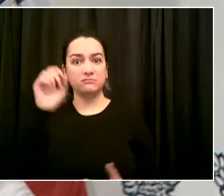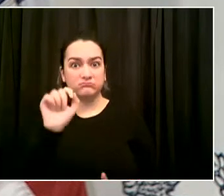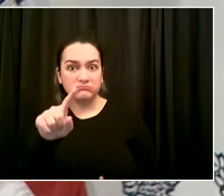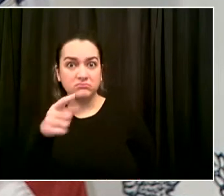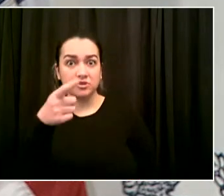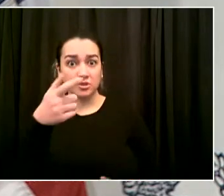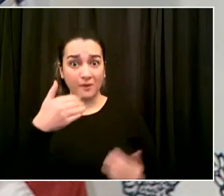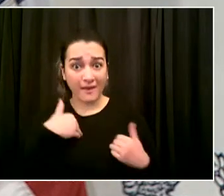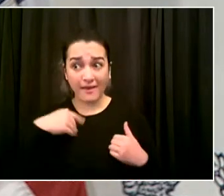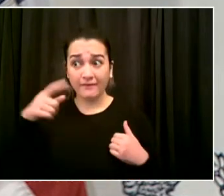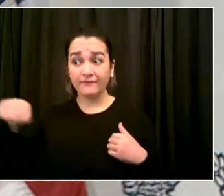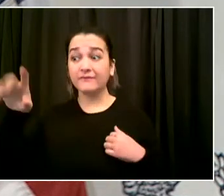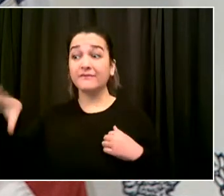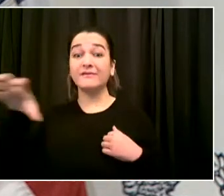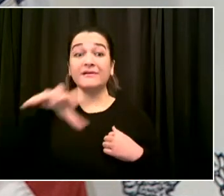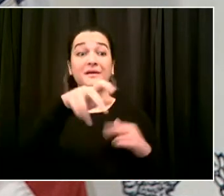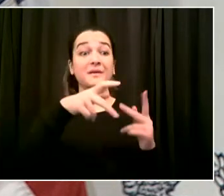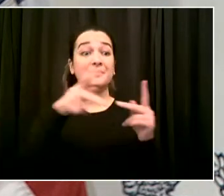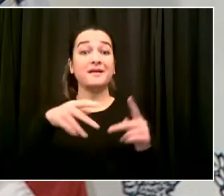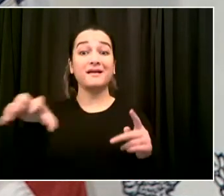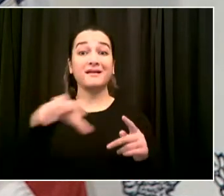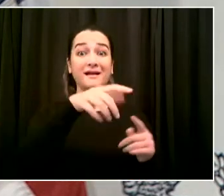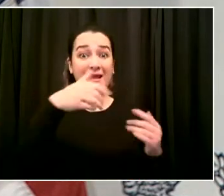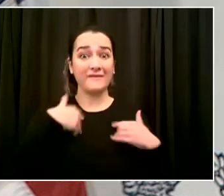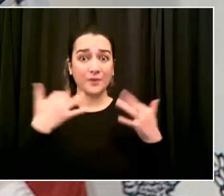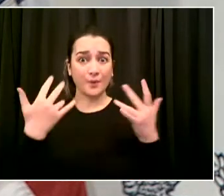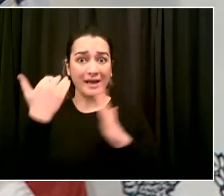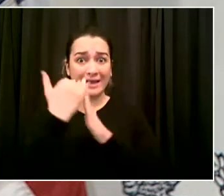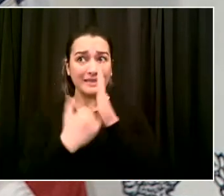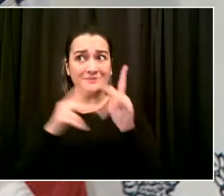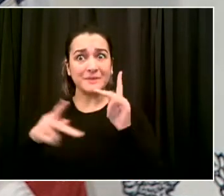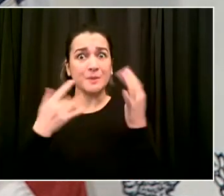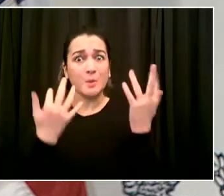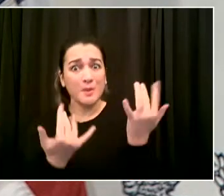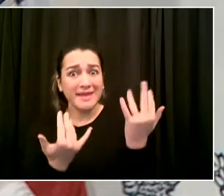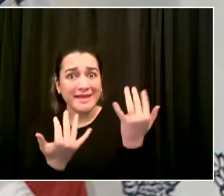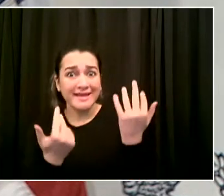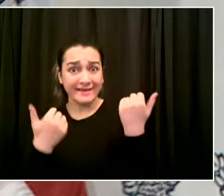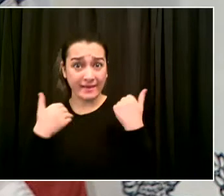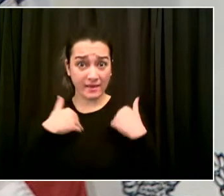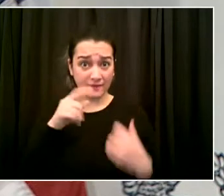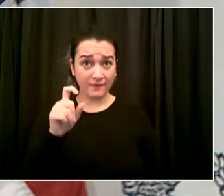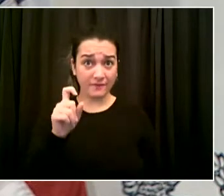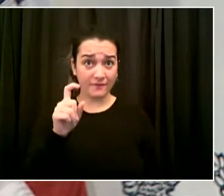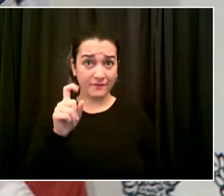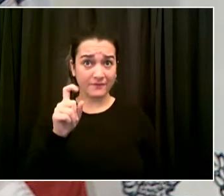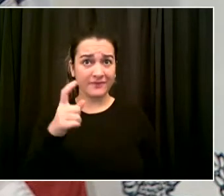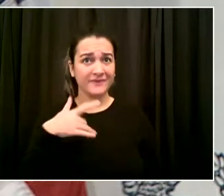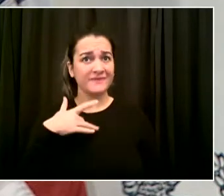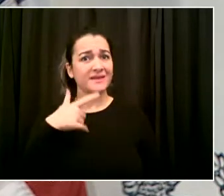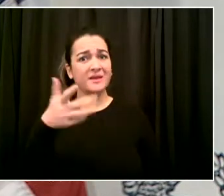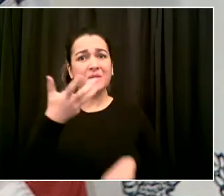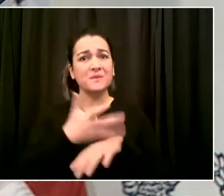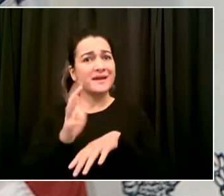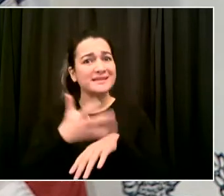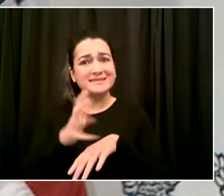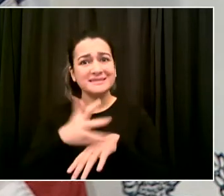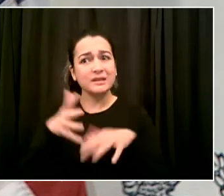SCARCITY RIGHT NOW AREN'T YOU U ALSO DISCARDING DOSES EVERY SISINGLE E DAY?